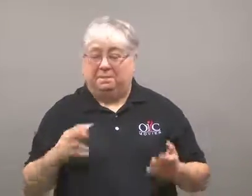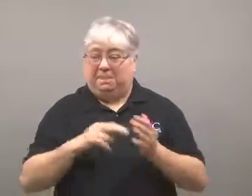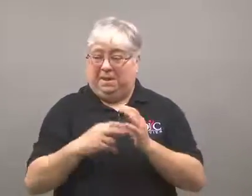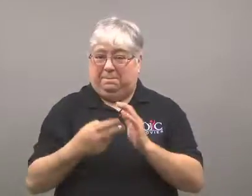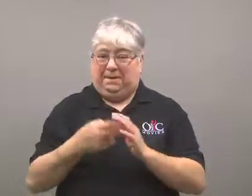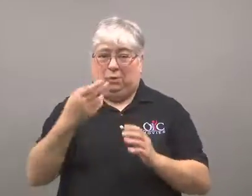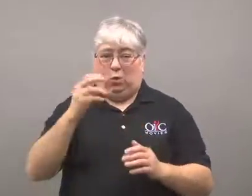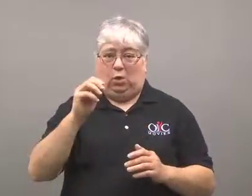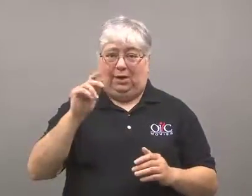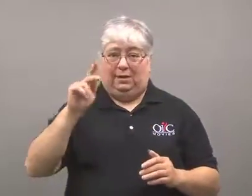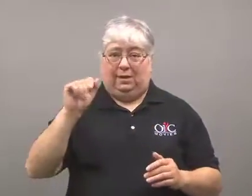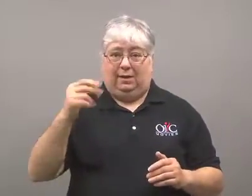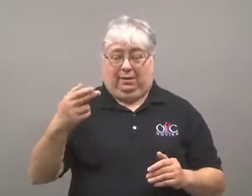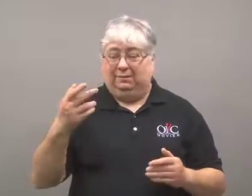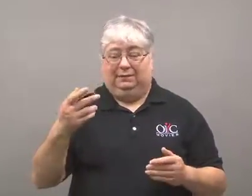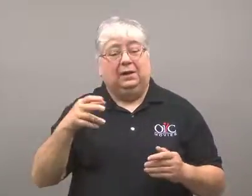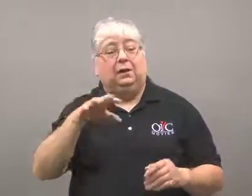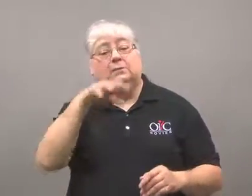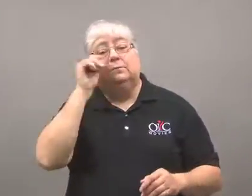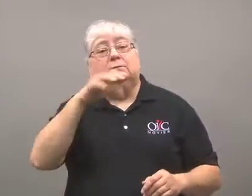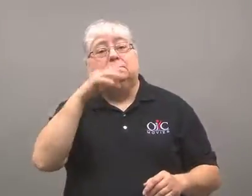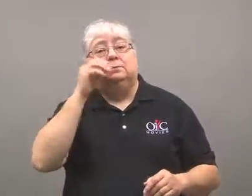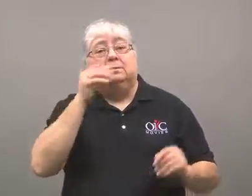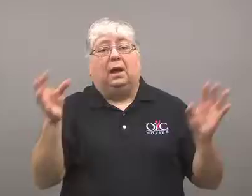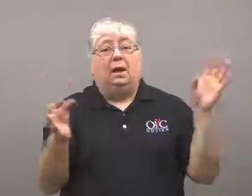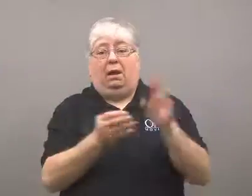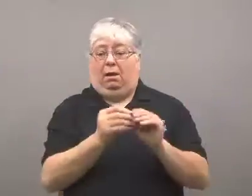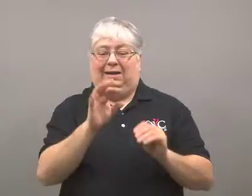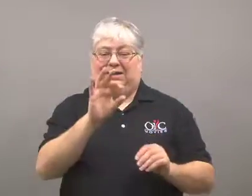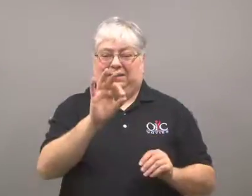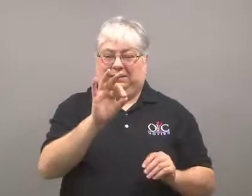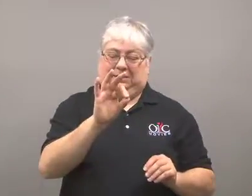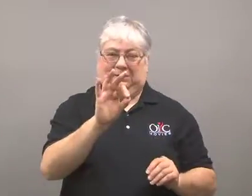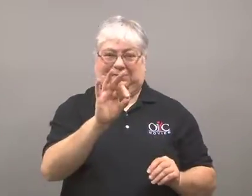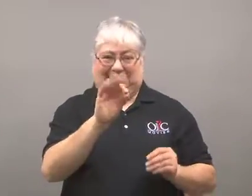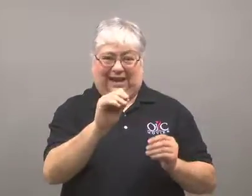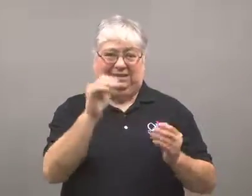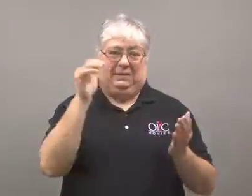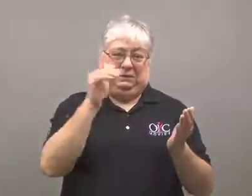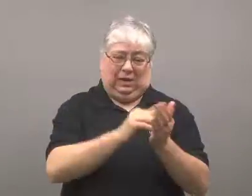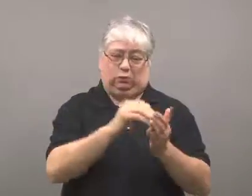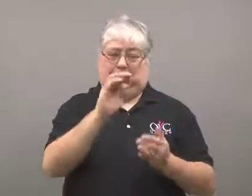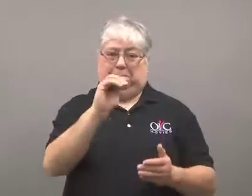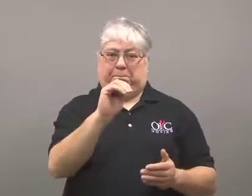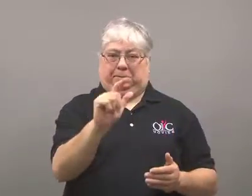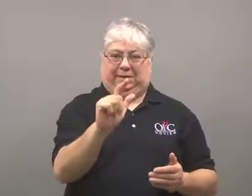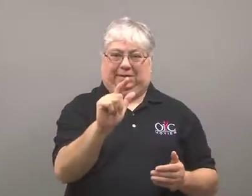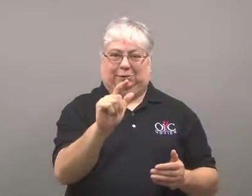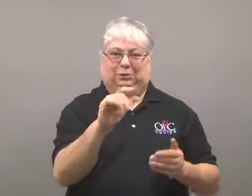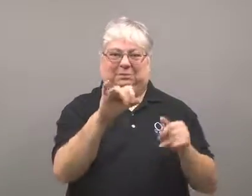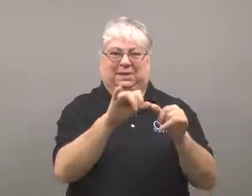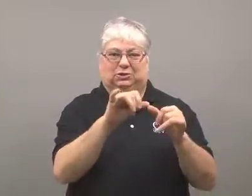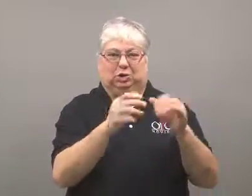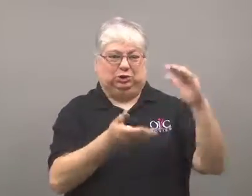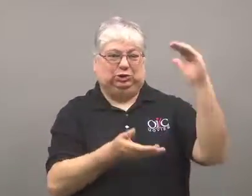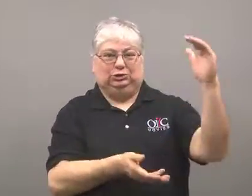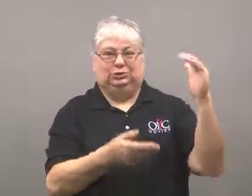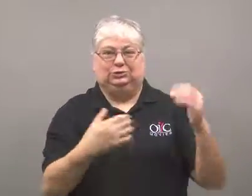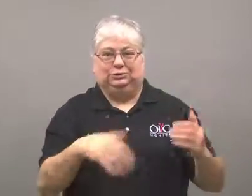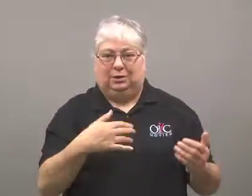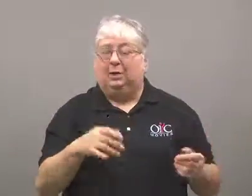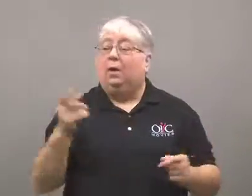About 90,000 mL of smoke is inhaled by a hookah smoker during that time.